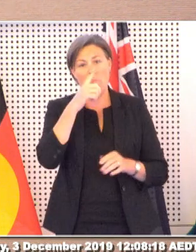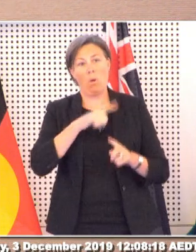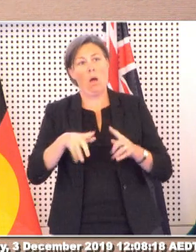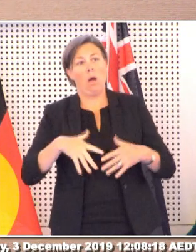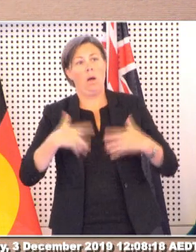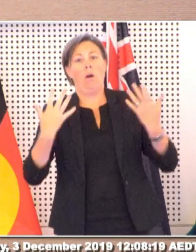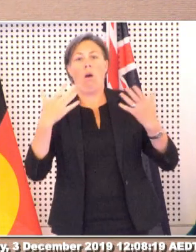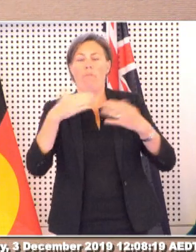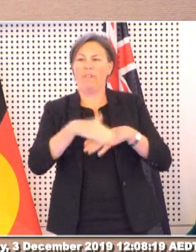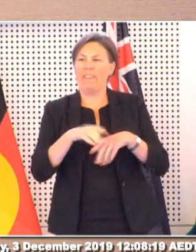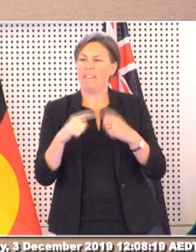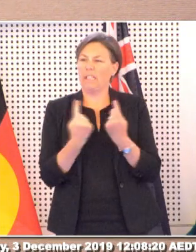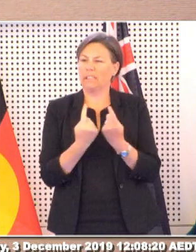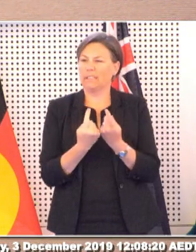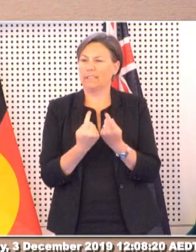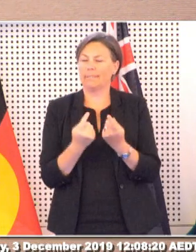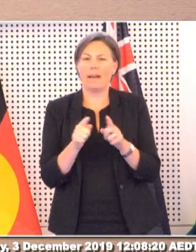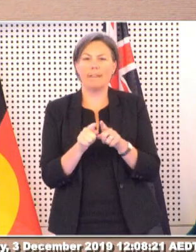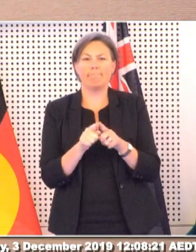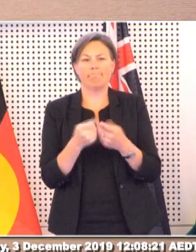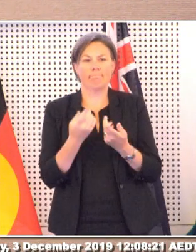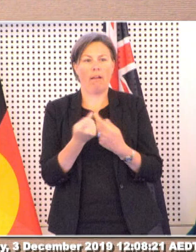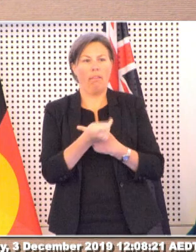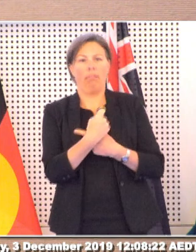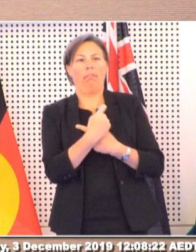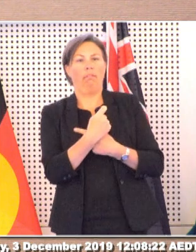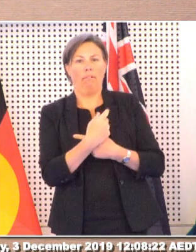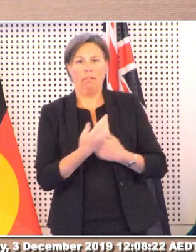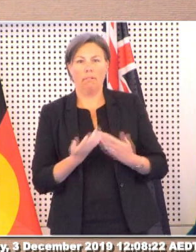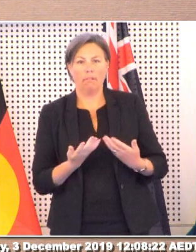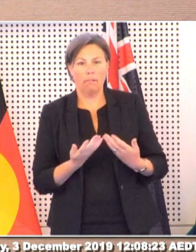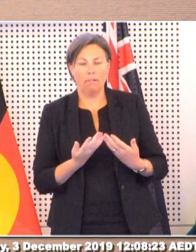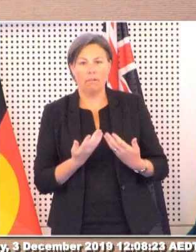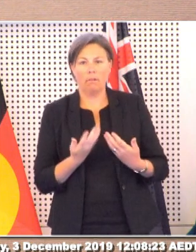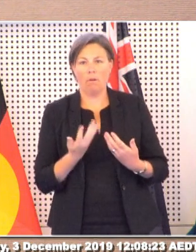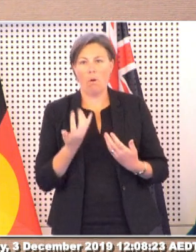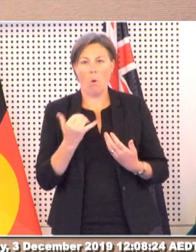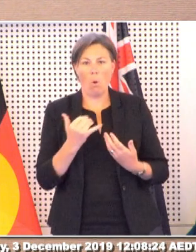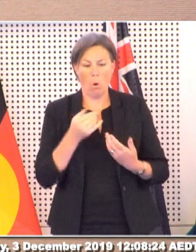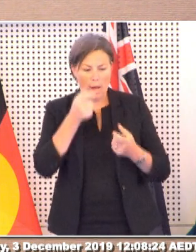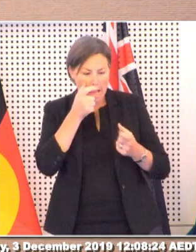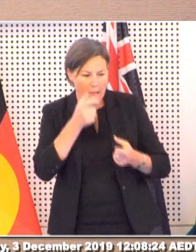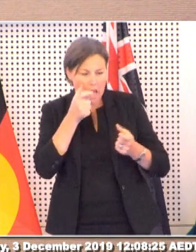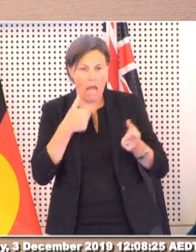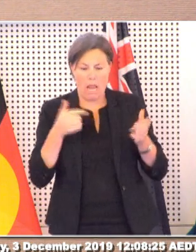things that – around being ignored, around their – their needs for care diminished or